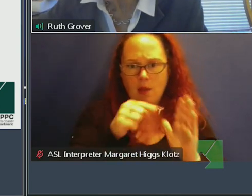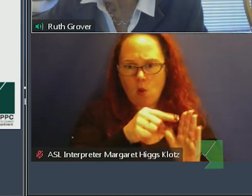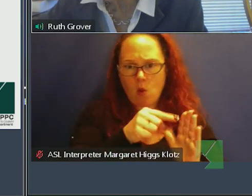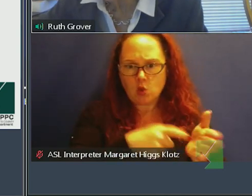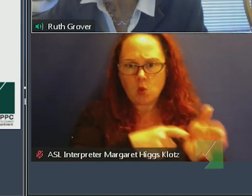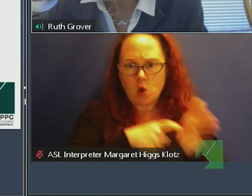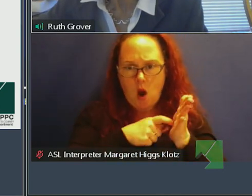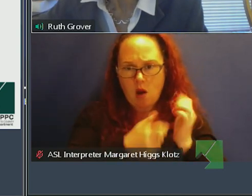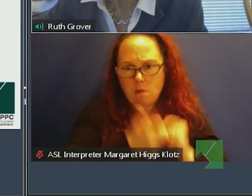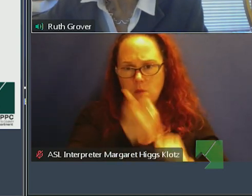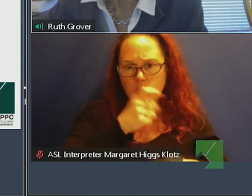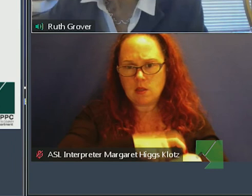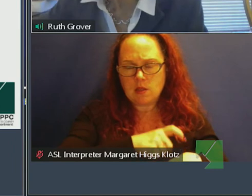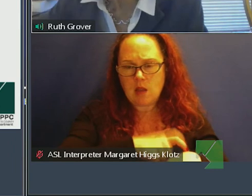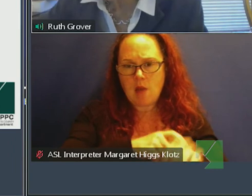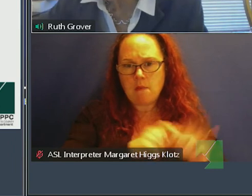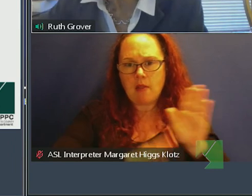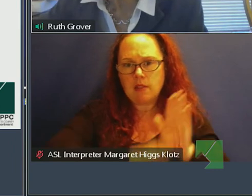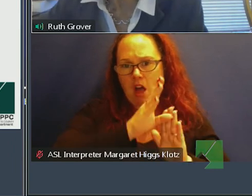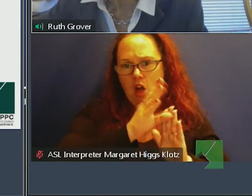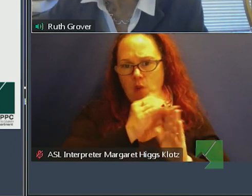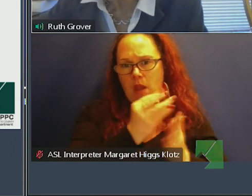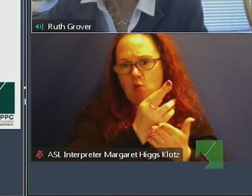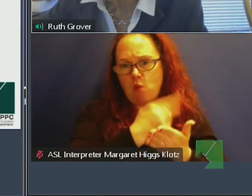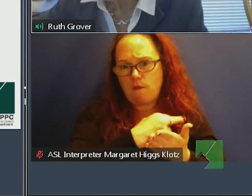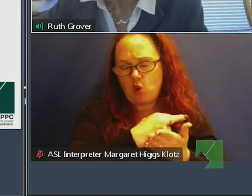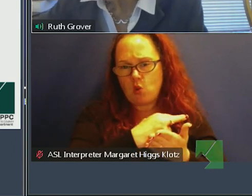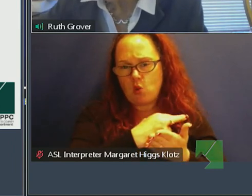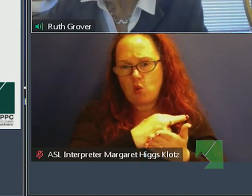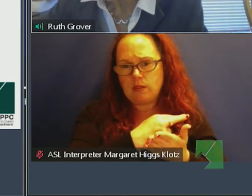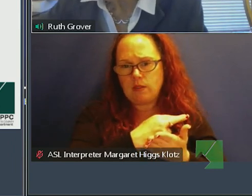review section for various other types of plan projects